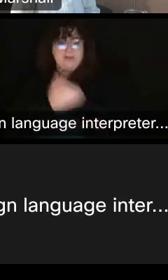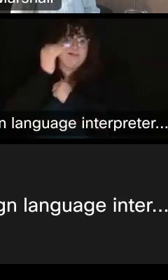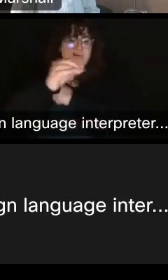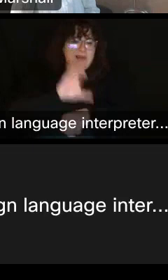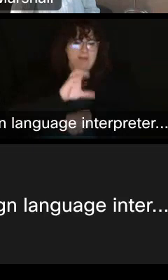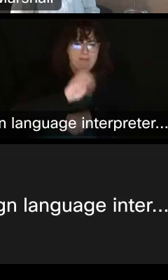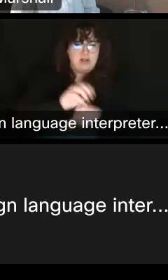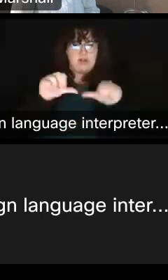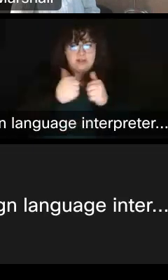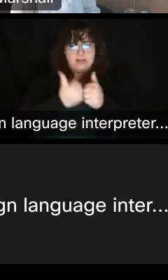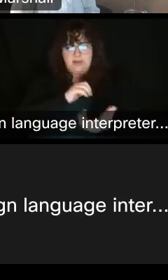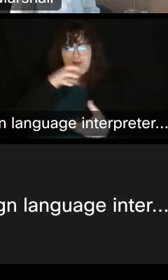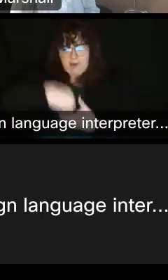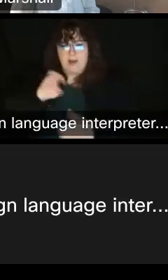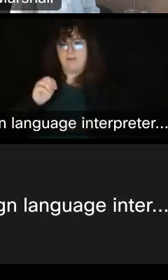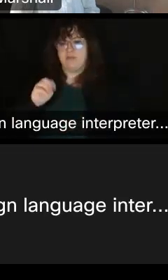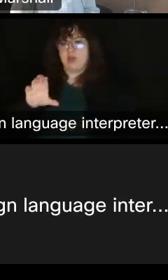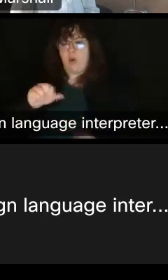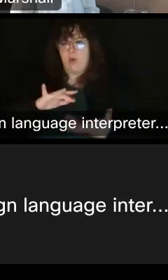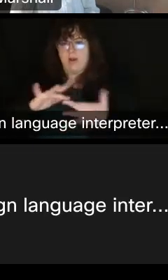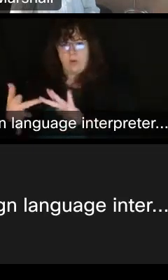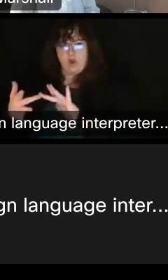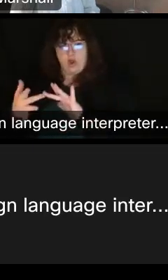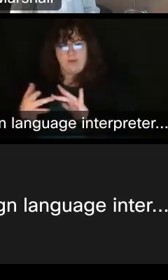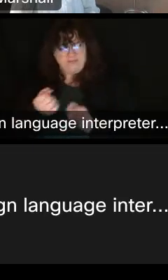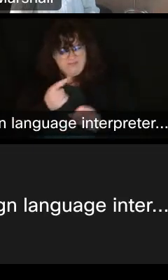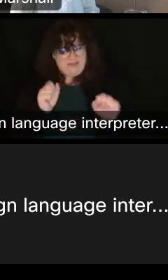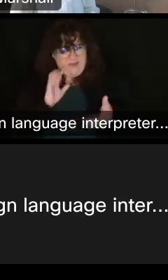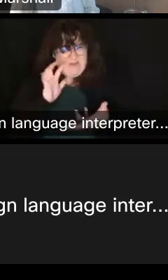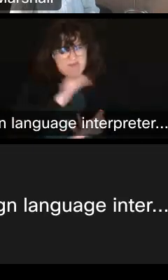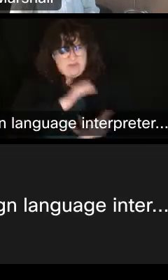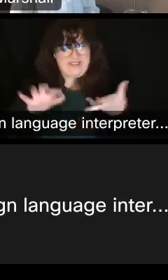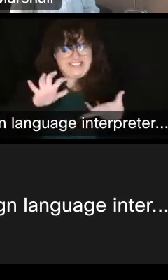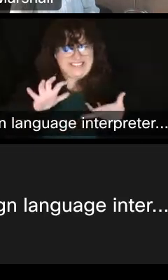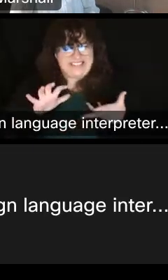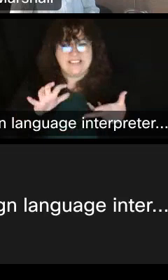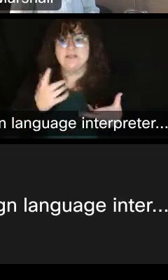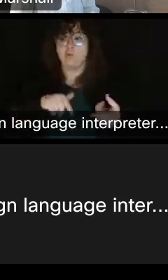And then it can get kind of confusing, but when we talk about waiver you'll often hear